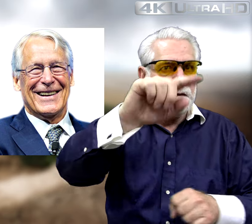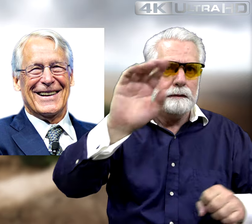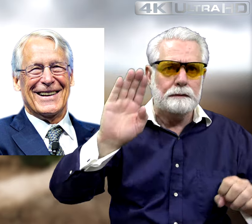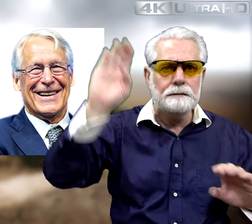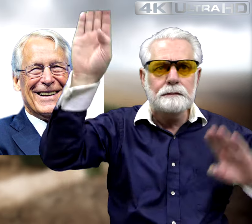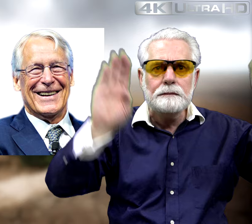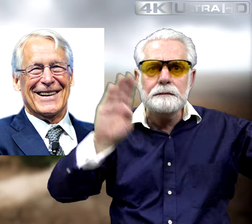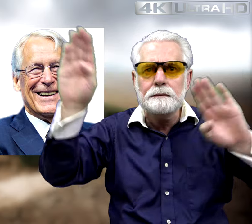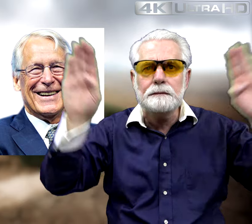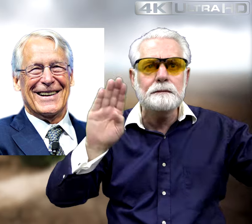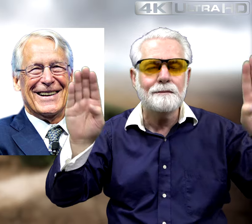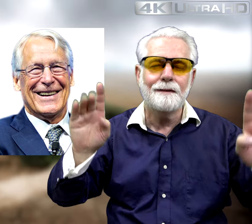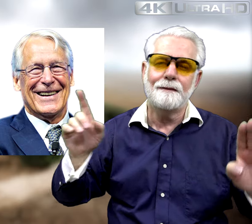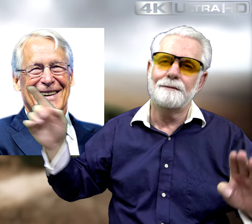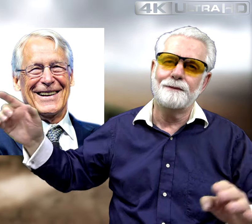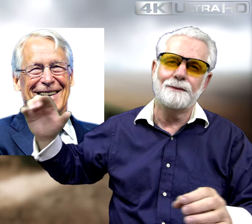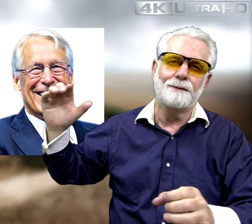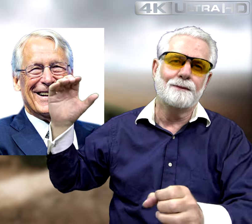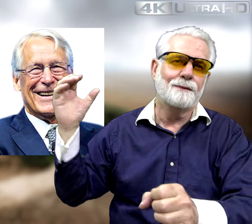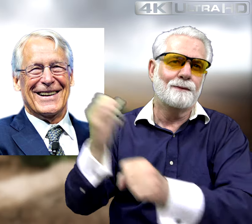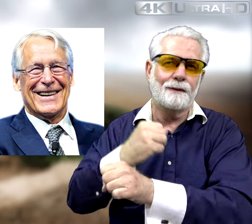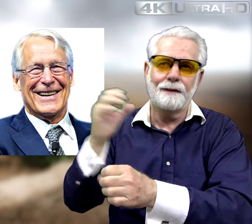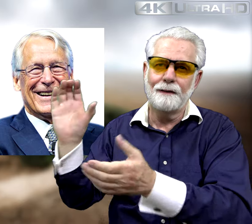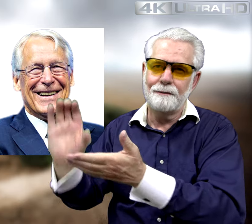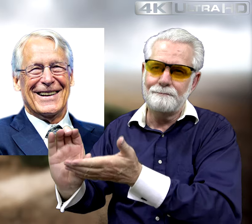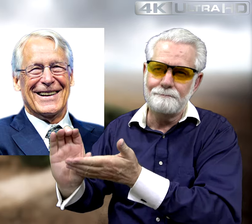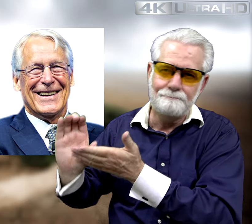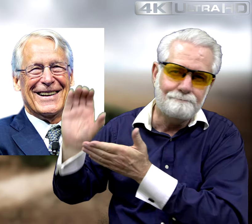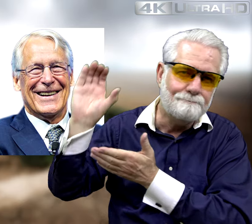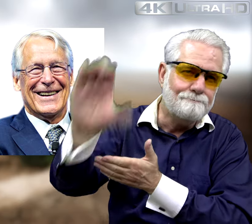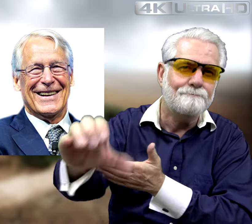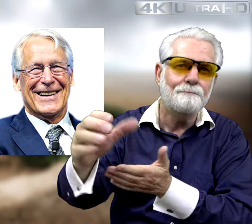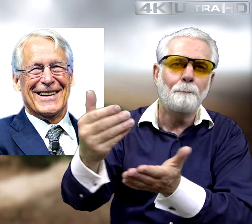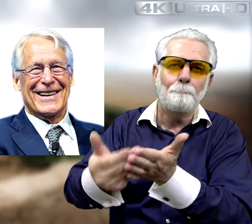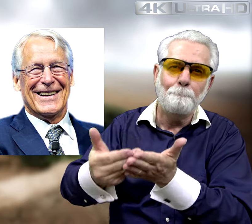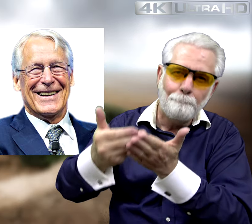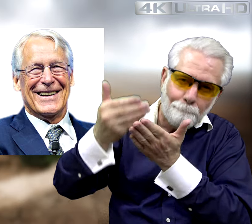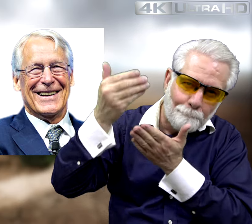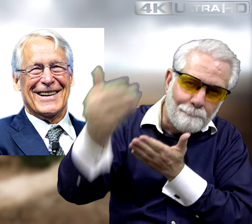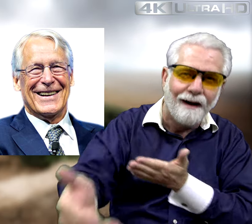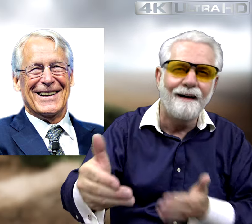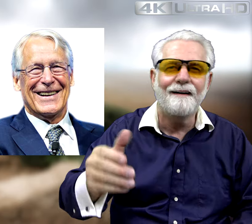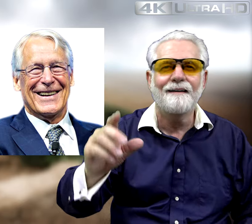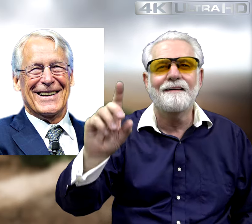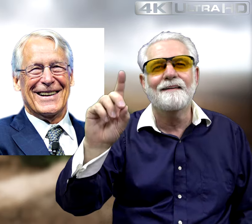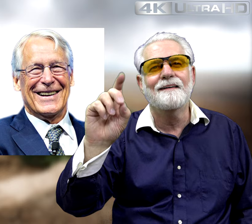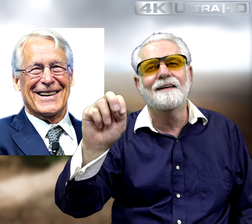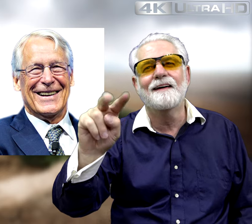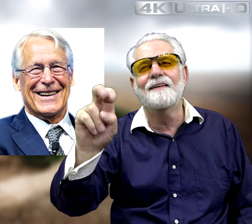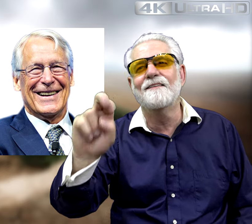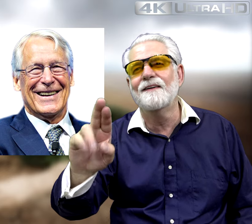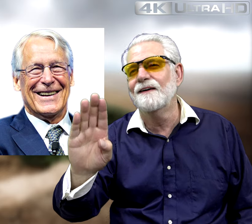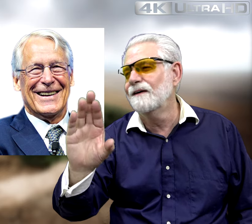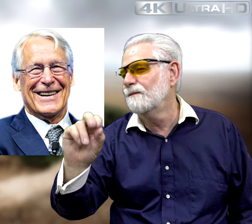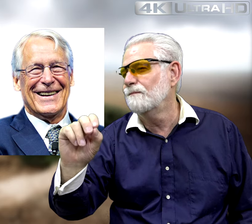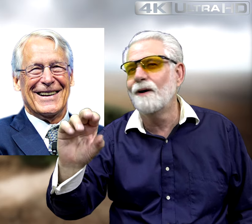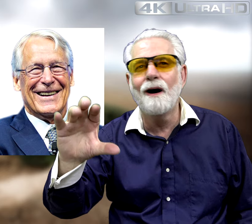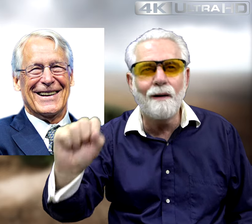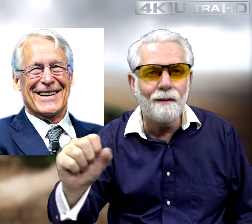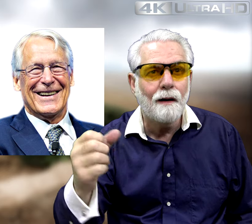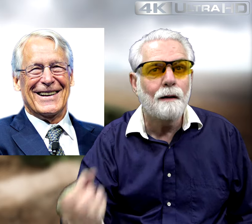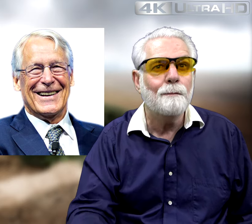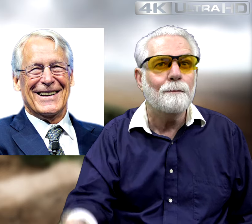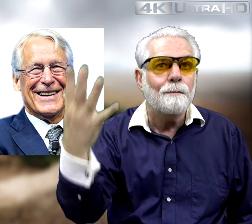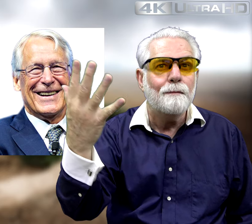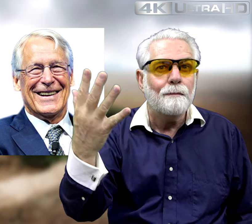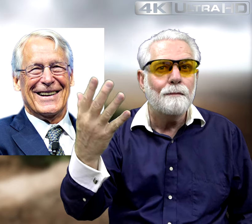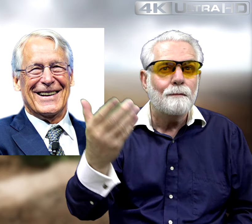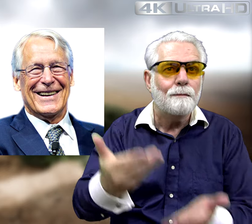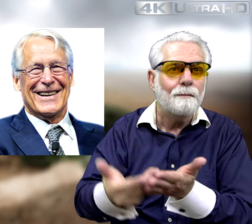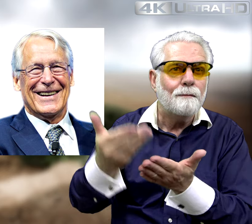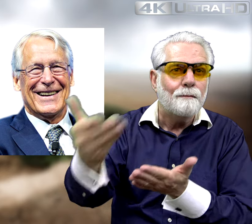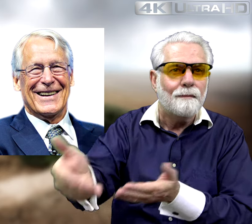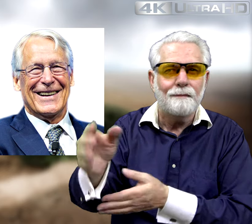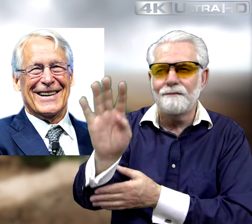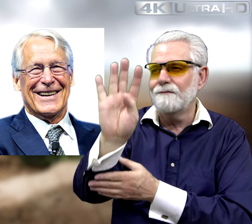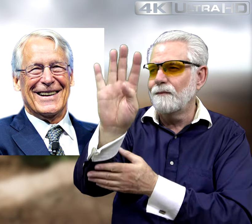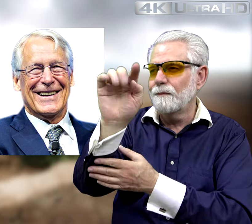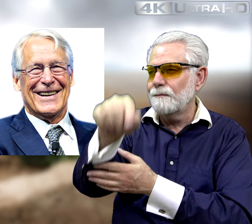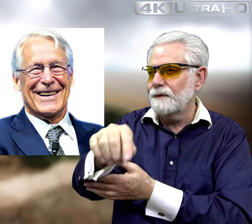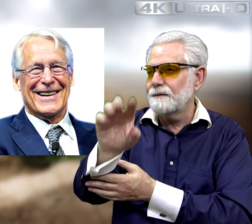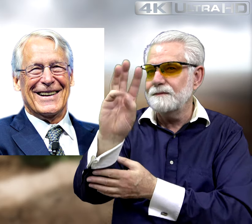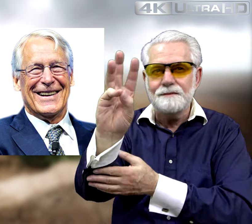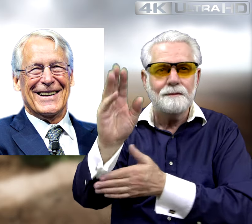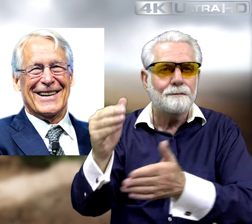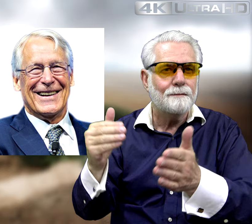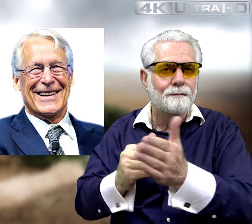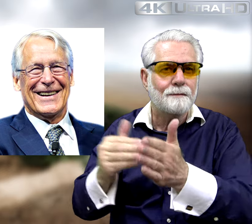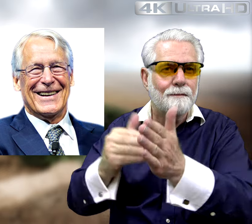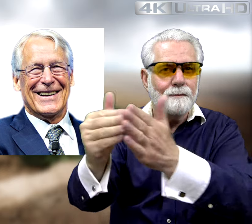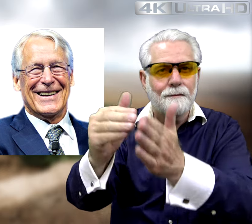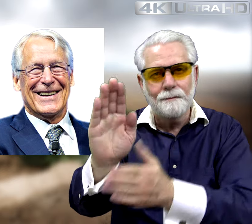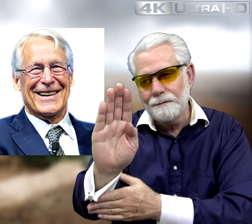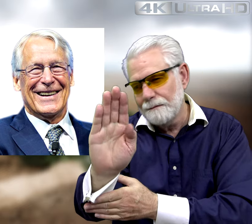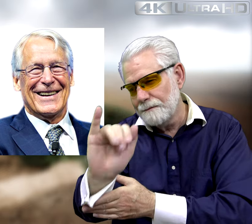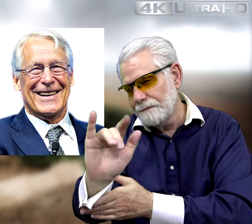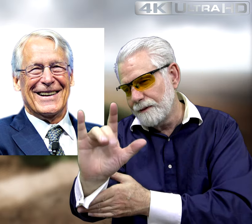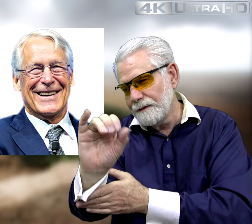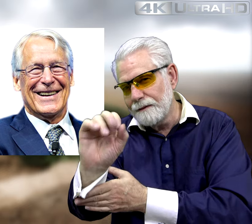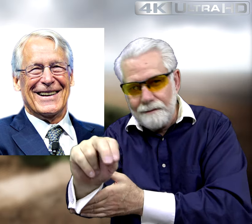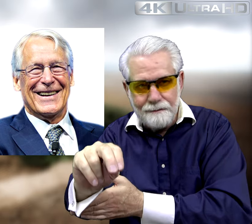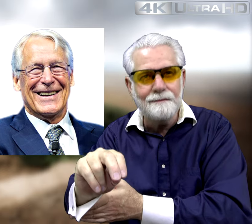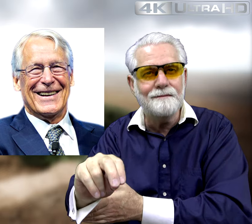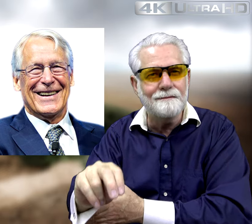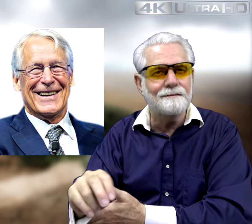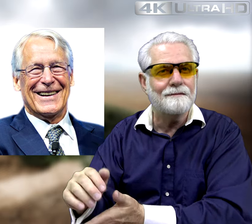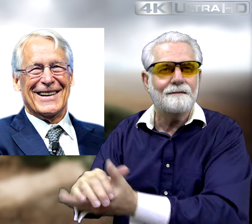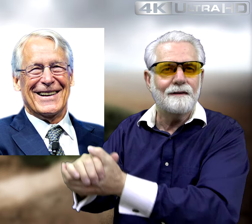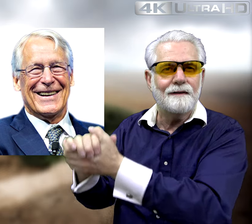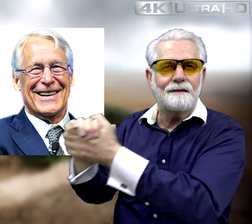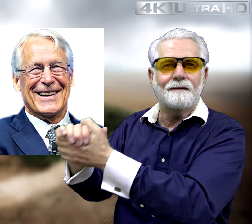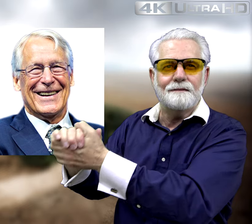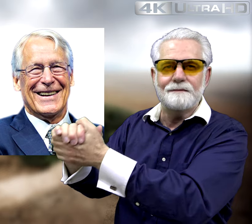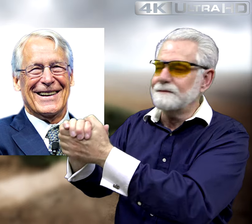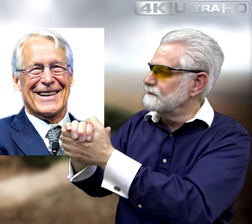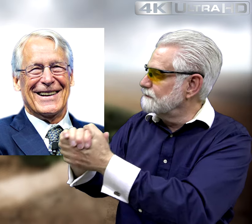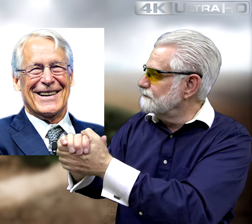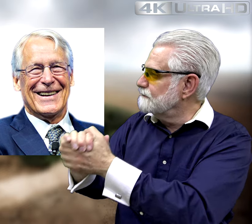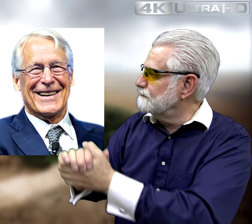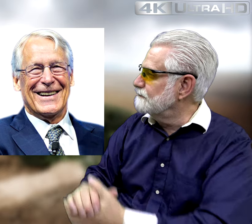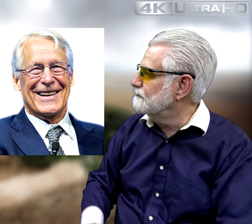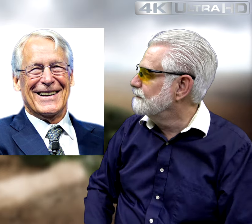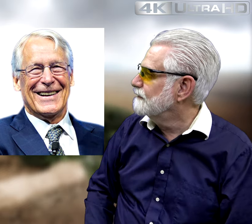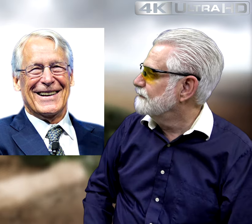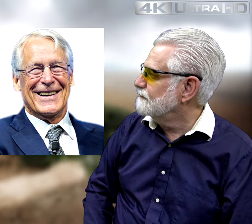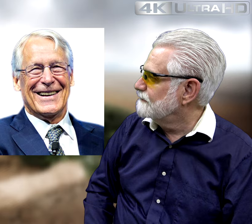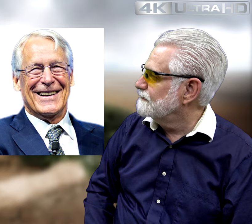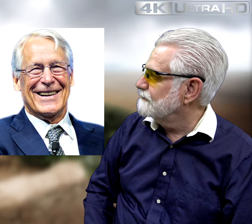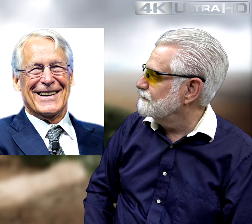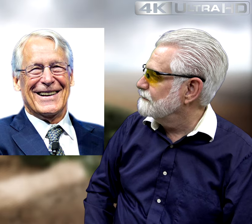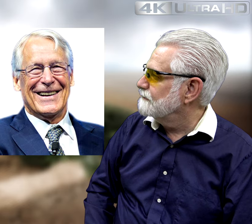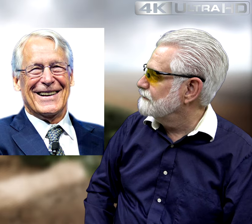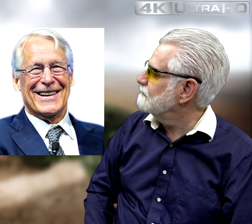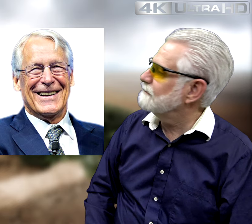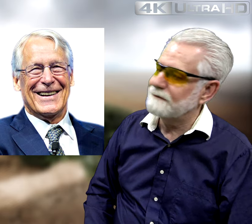Other people bid but he won. He bought the Denver broncos for how much? He bought the team for 4.6 million. Congratulations.